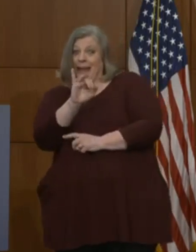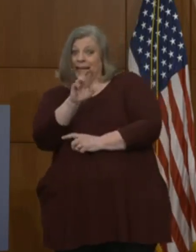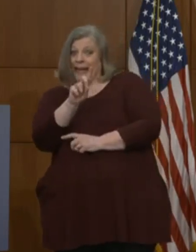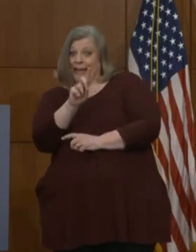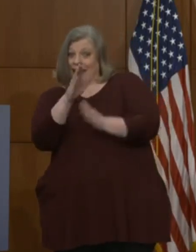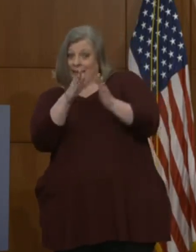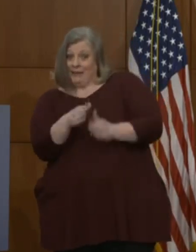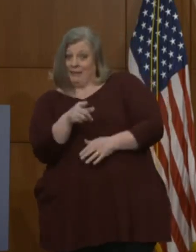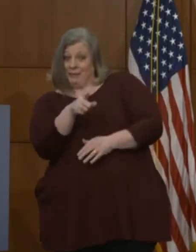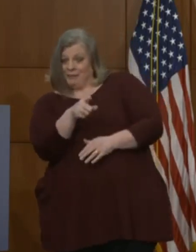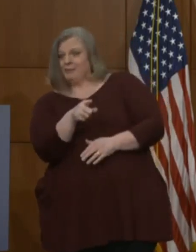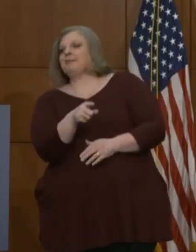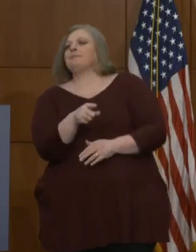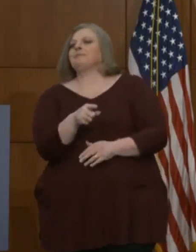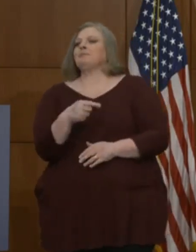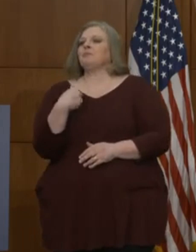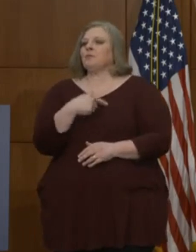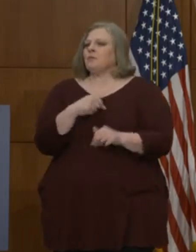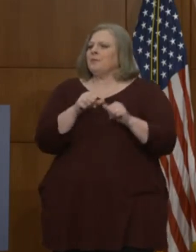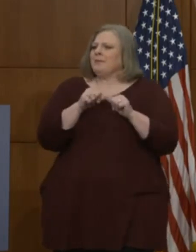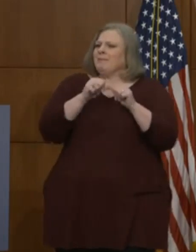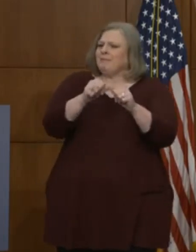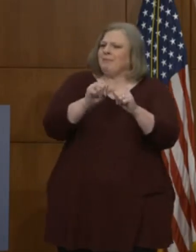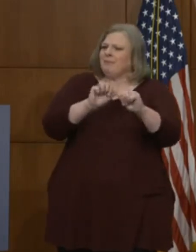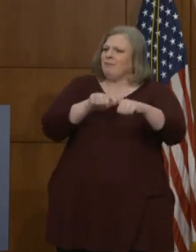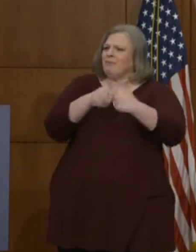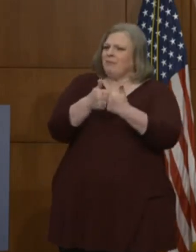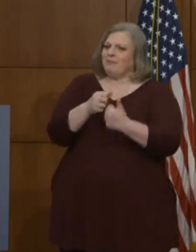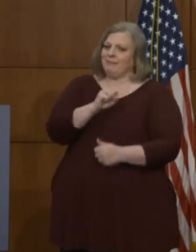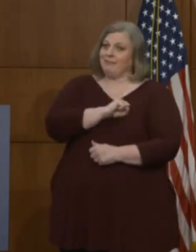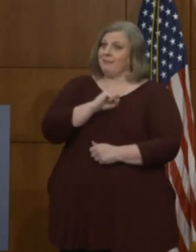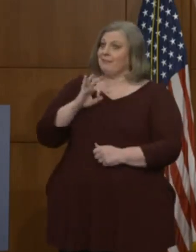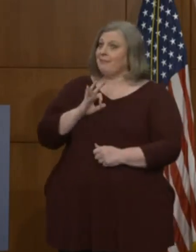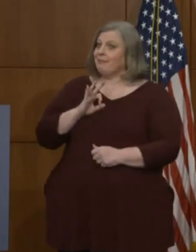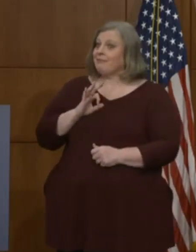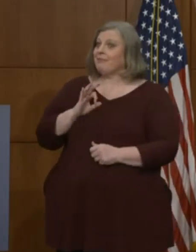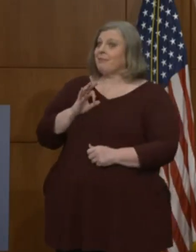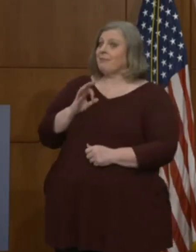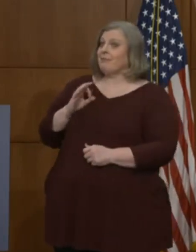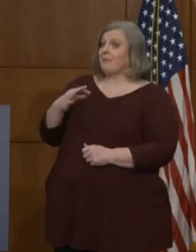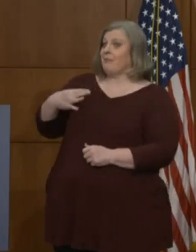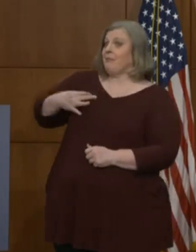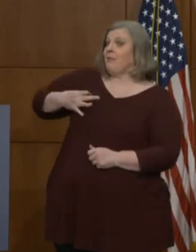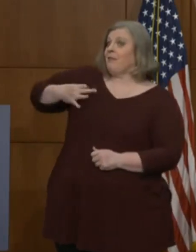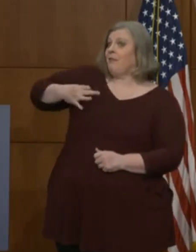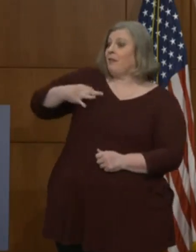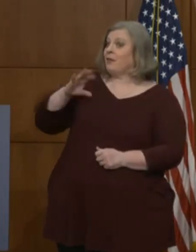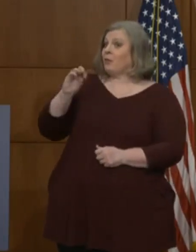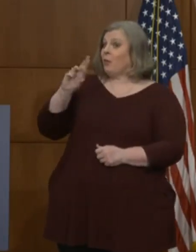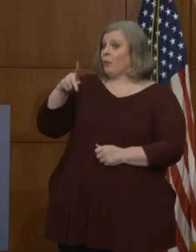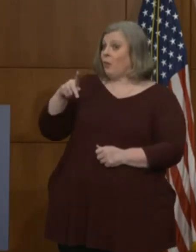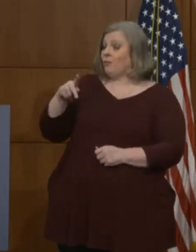MEDICAID PATIENT. I’M AND WE ALSO CONTINUE TO HAVE A ALSO CONTINUE TO HAVE A CHALLENGE WITH WITH STAFF. AND CHALLENGE WITH WITH STAFF. AND WE THE- VOLUNTEER CORPS ARE WE